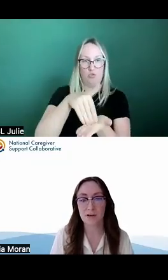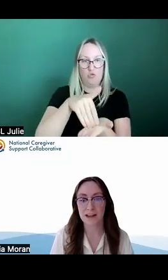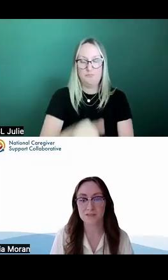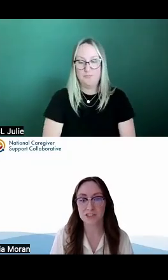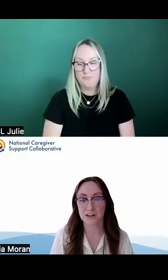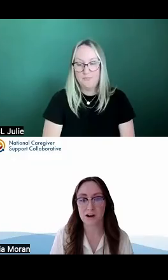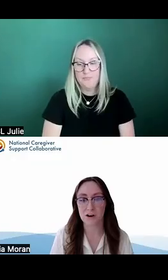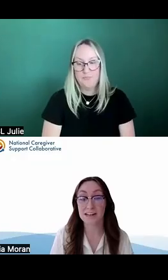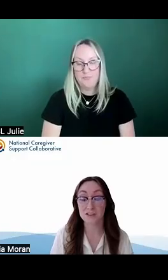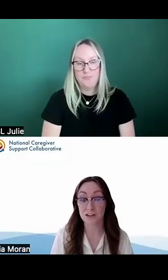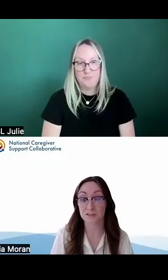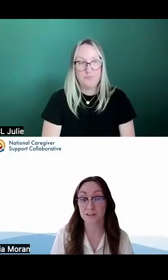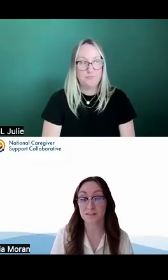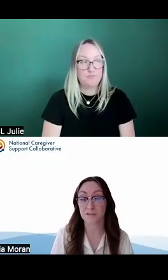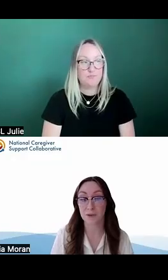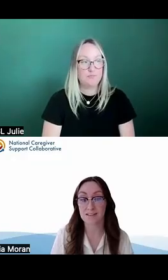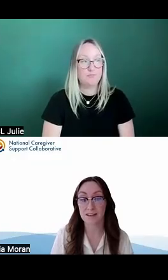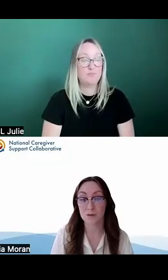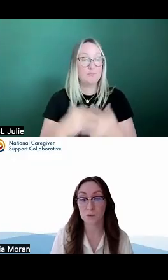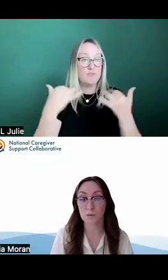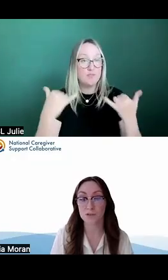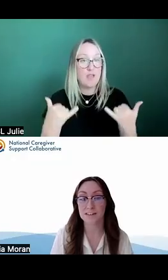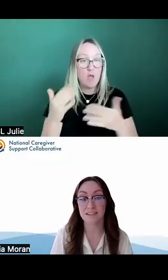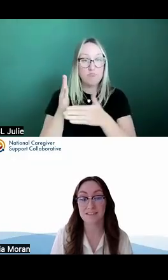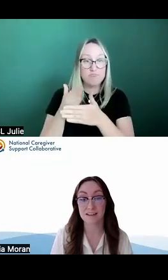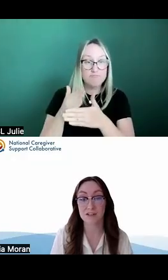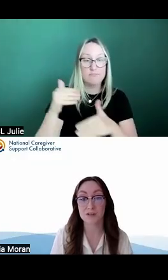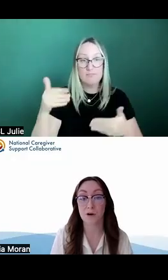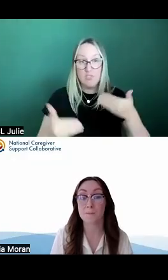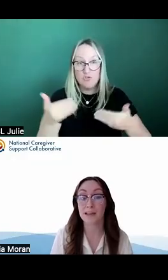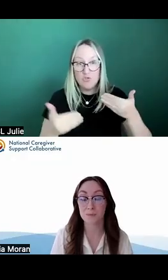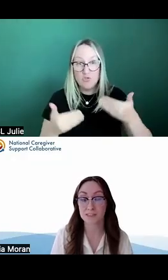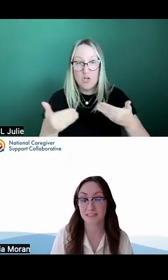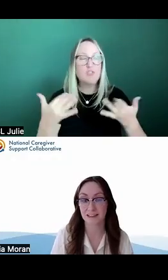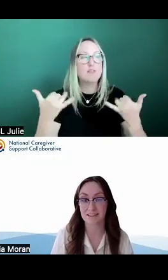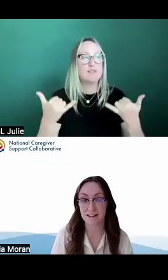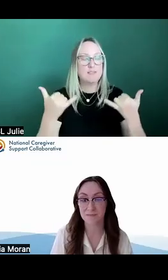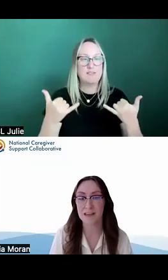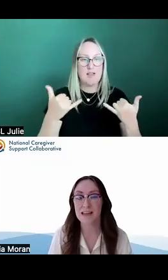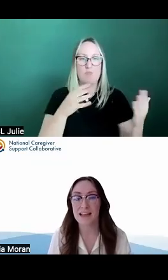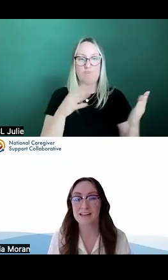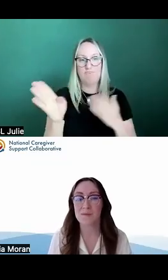that I've shared our introductory information, we will transition into our main presentation.